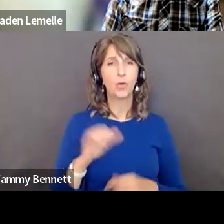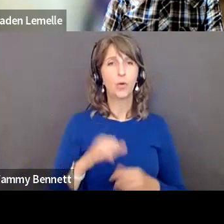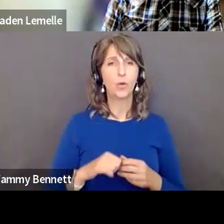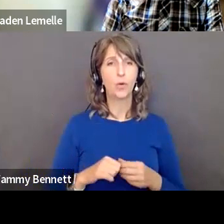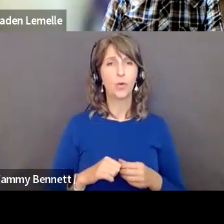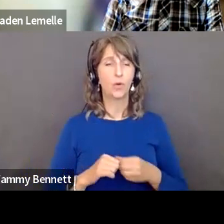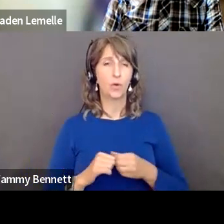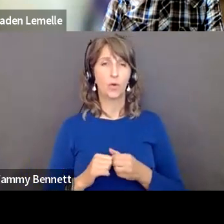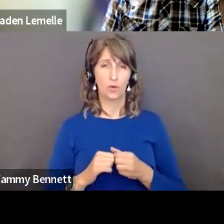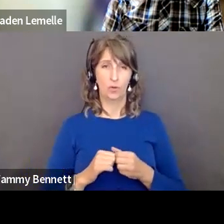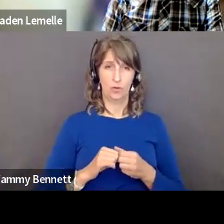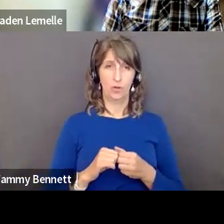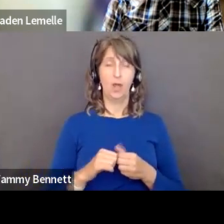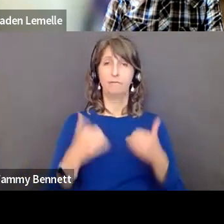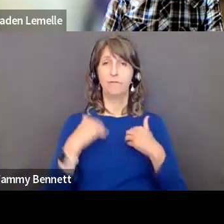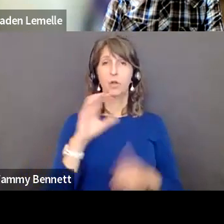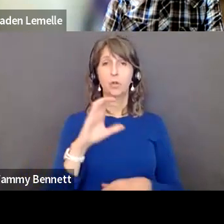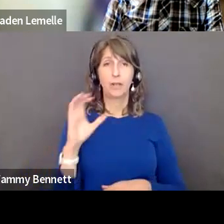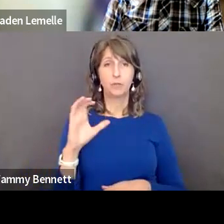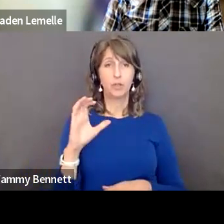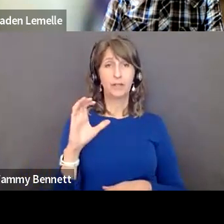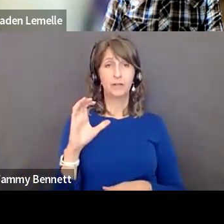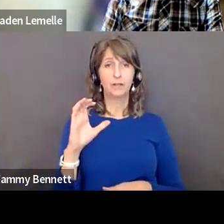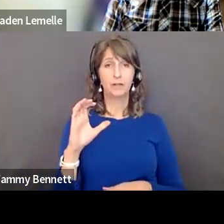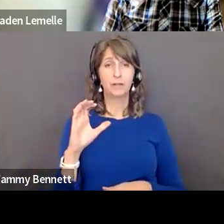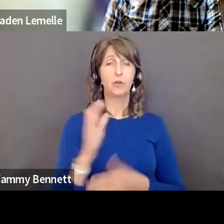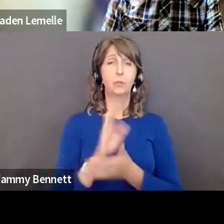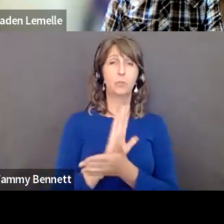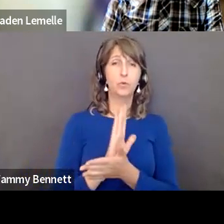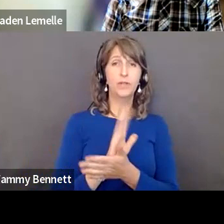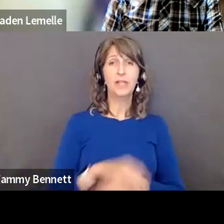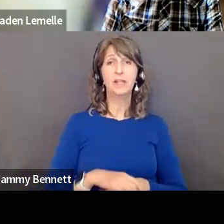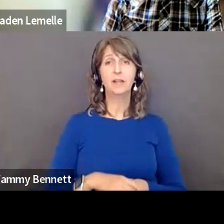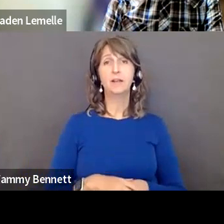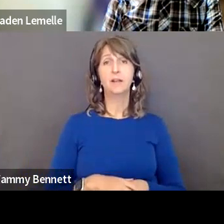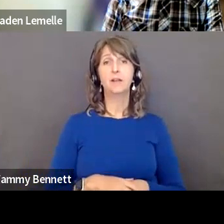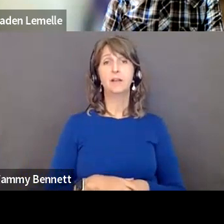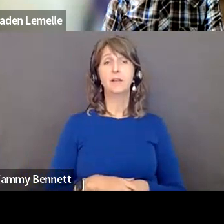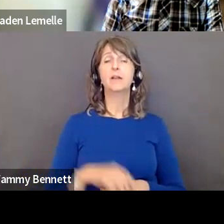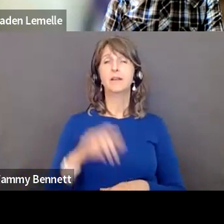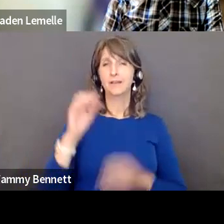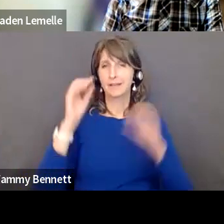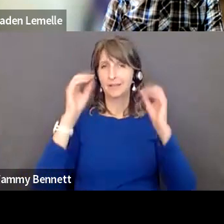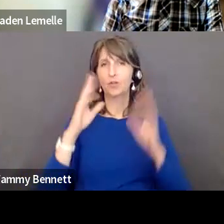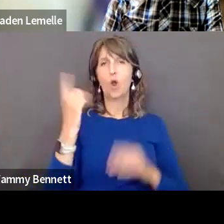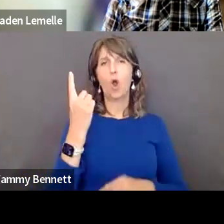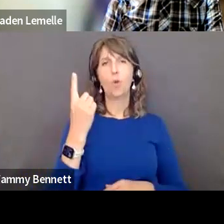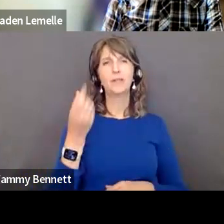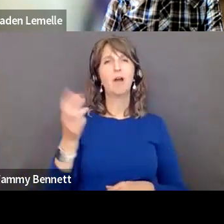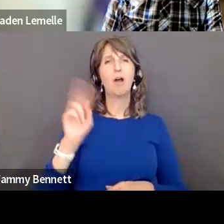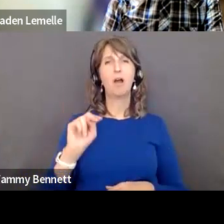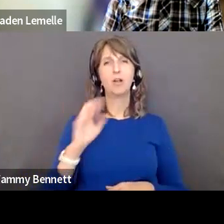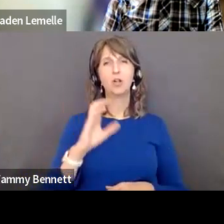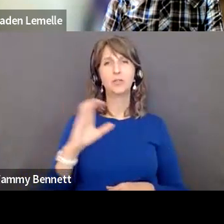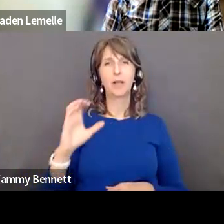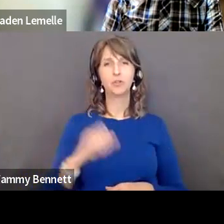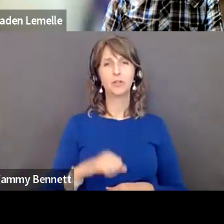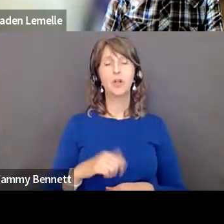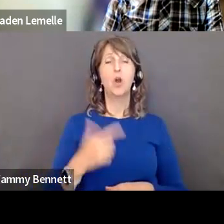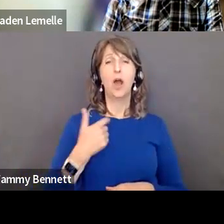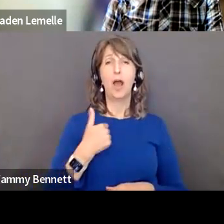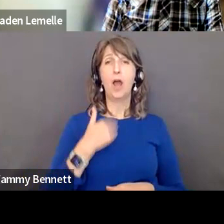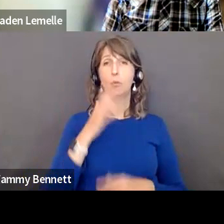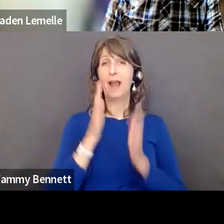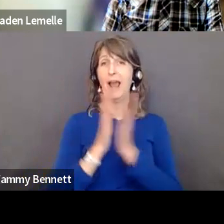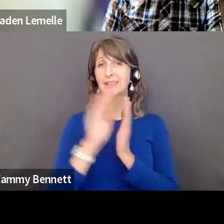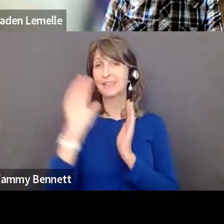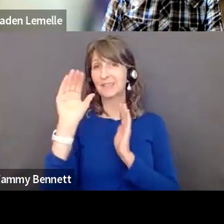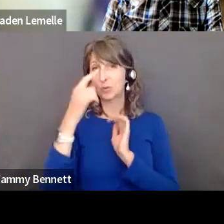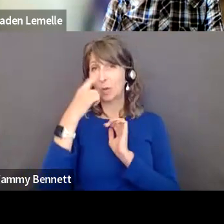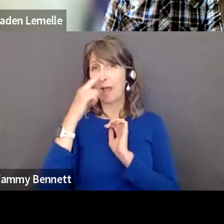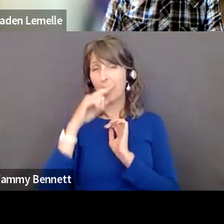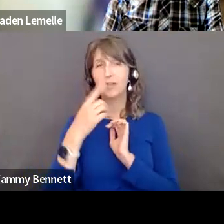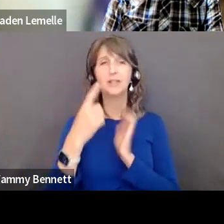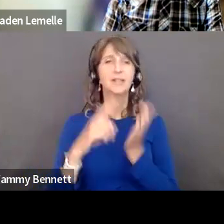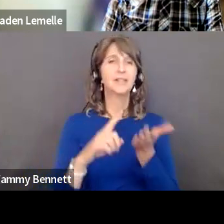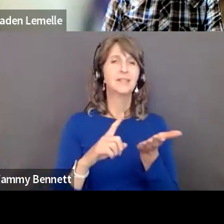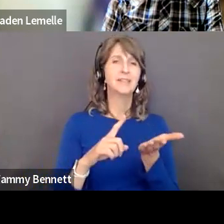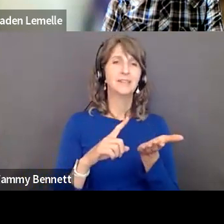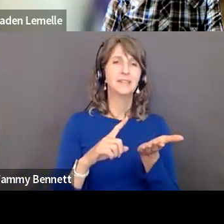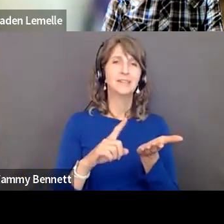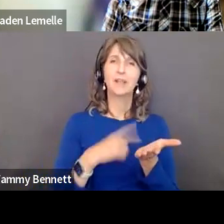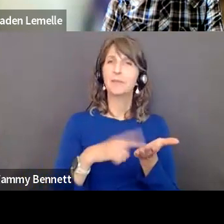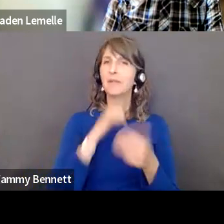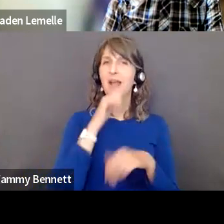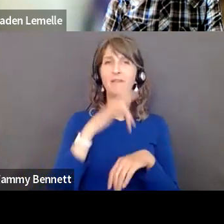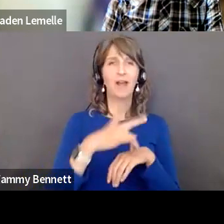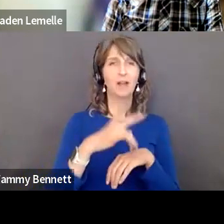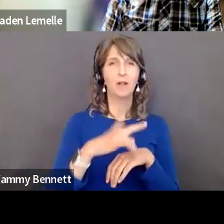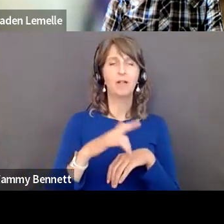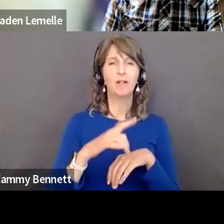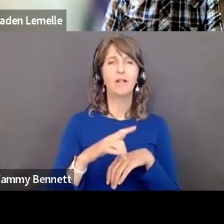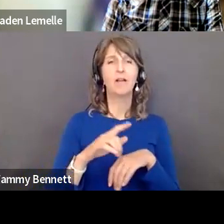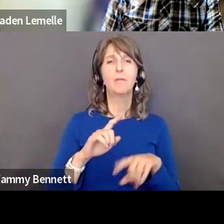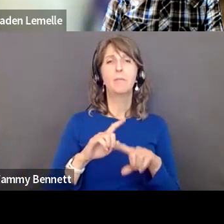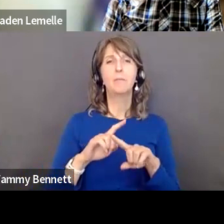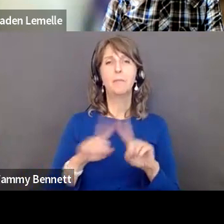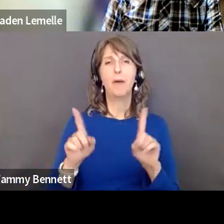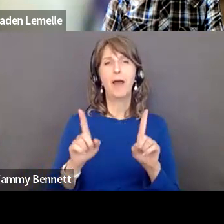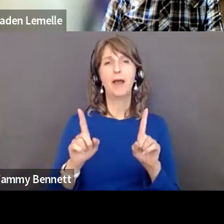A code caffeine when it's, whenever there's a movie or video that will be shown in clad, but tissue will always turn on the closed caption or ask them to turn it off for me because It's not always, even though it's not always available, it's help me understand what's been.